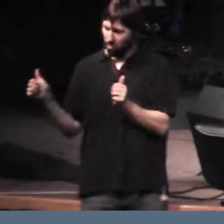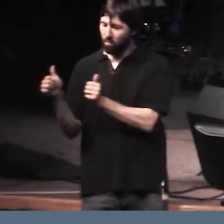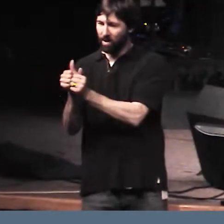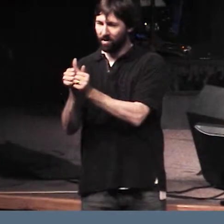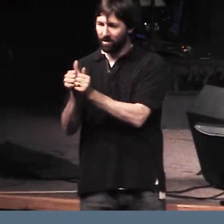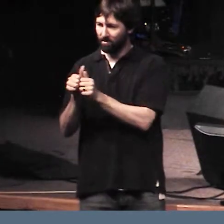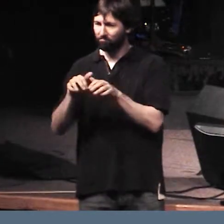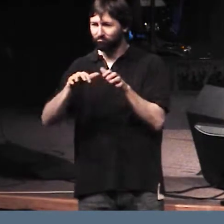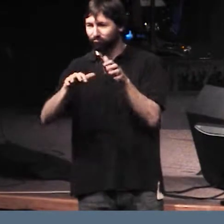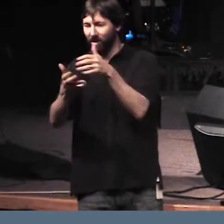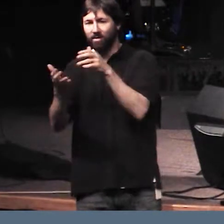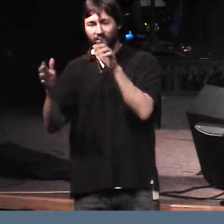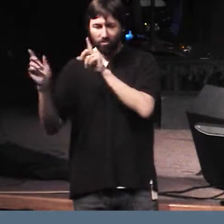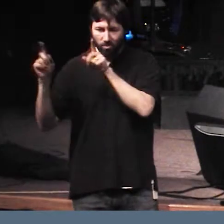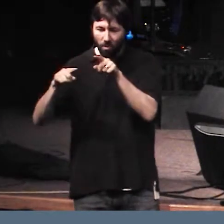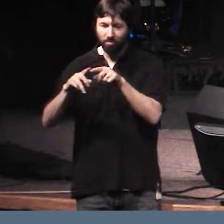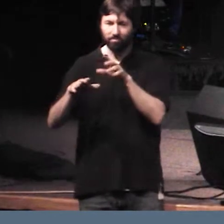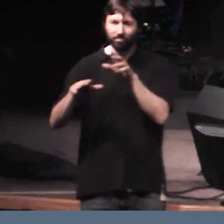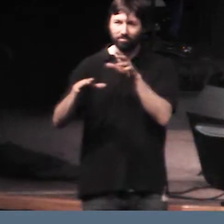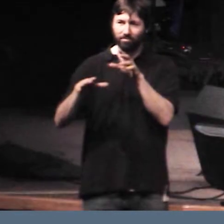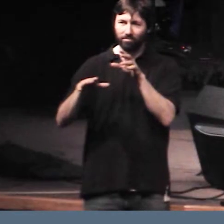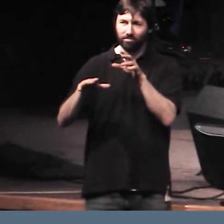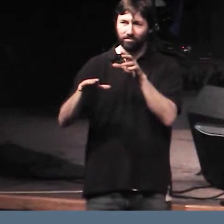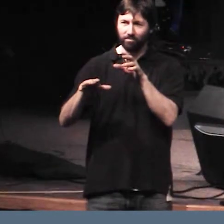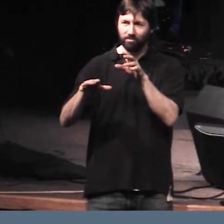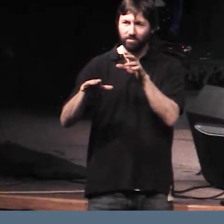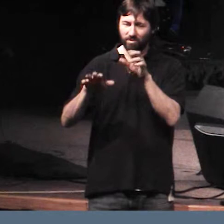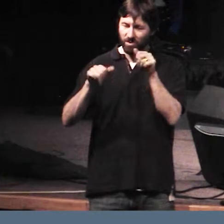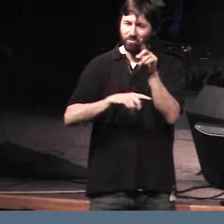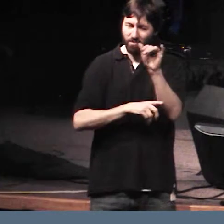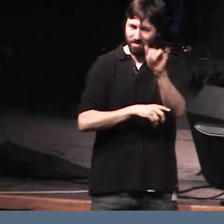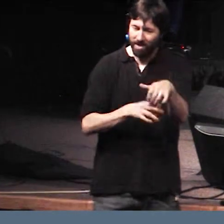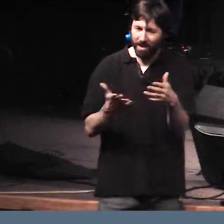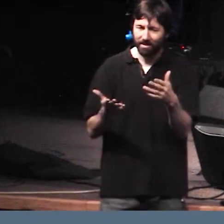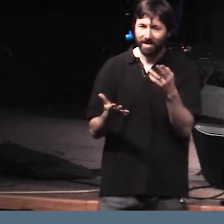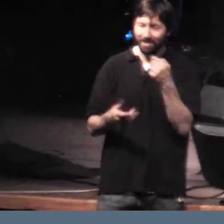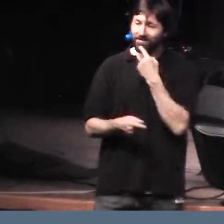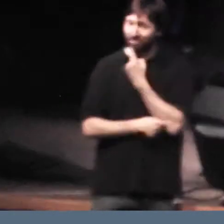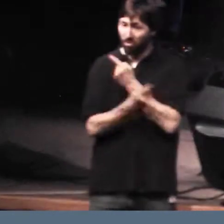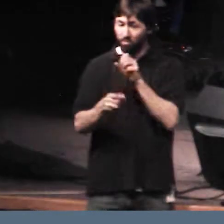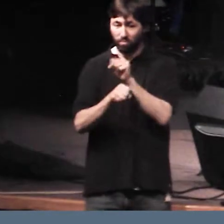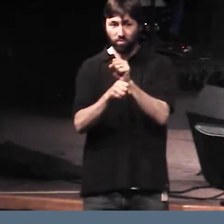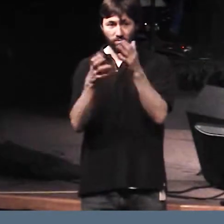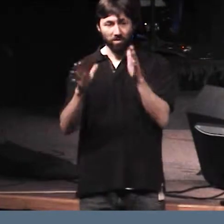and you can go to the water cooler and things at my disposal you can do you do that and by the way he told all those workers